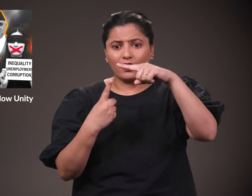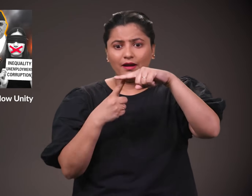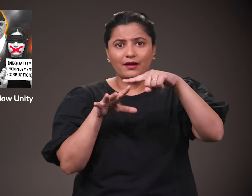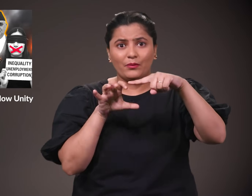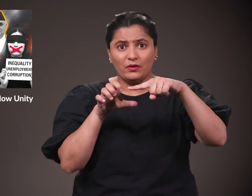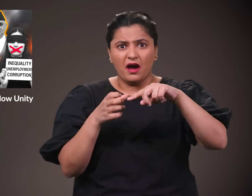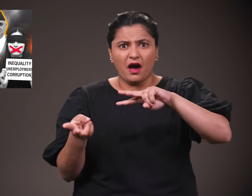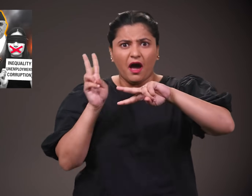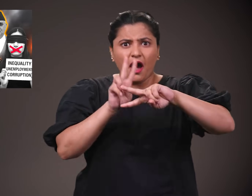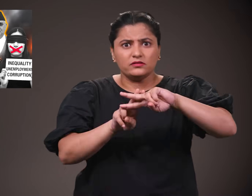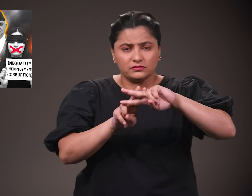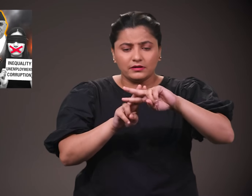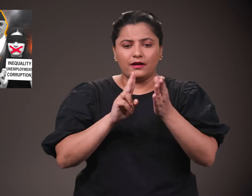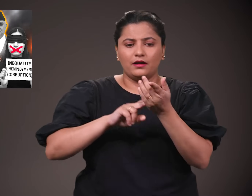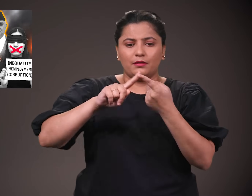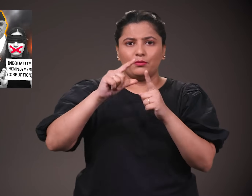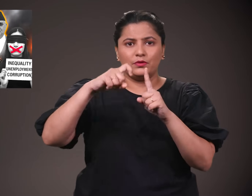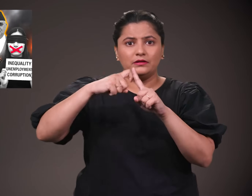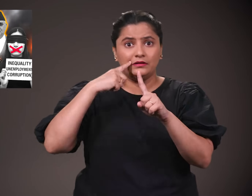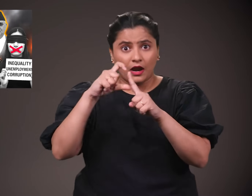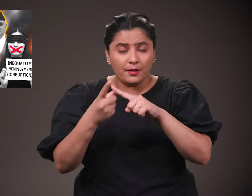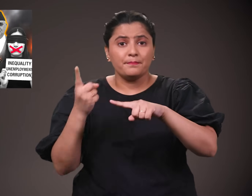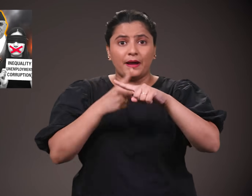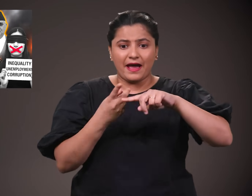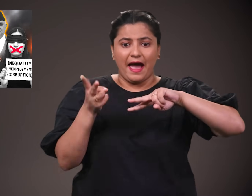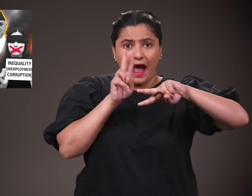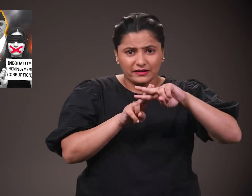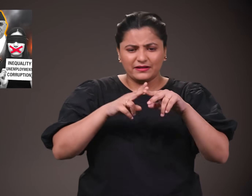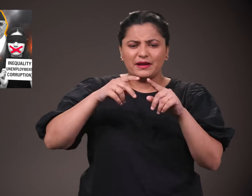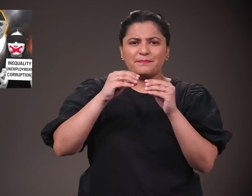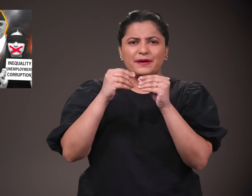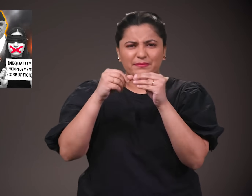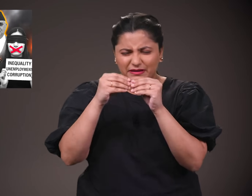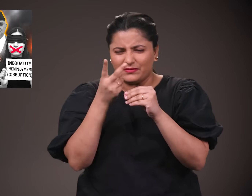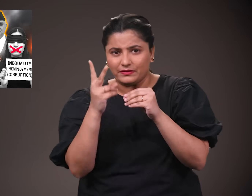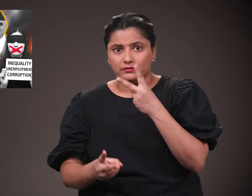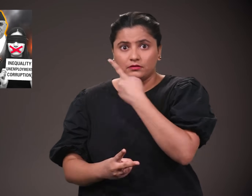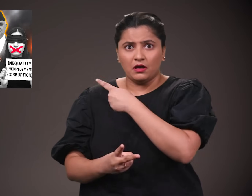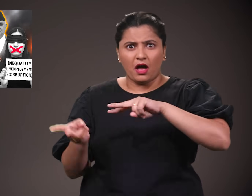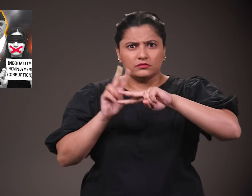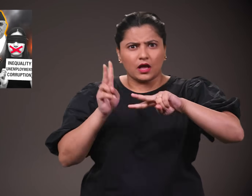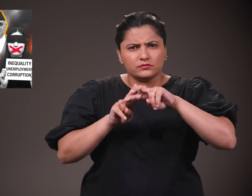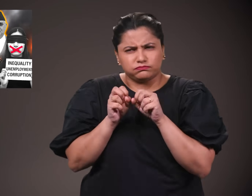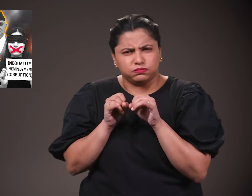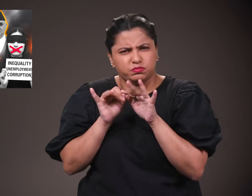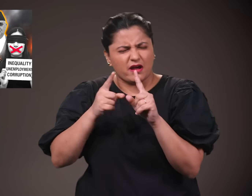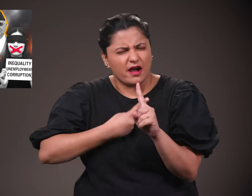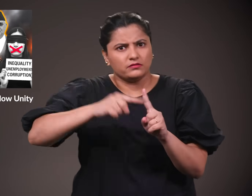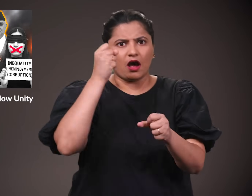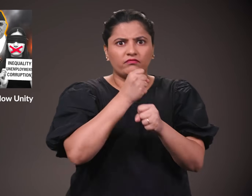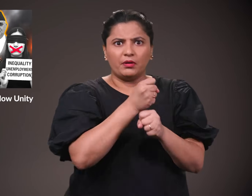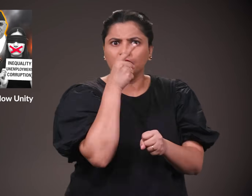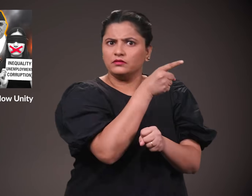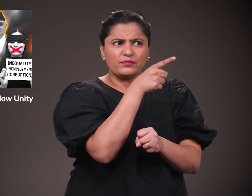Hashtags like #NepoKids, #NepoBaby and others trended against government corruption.